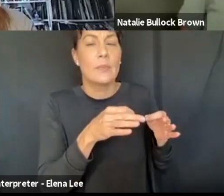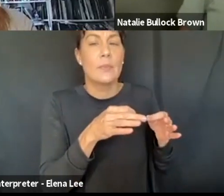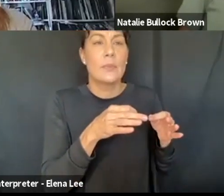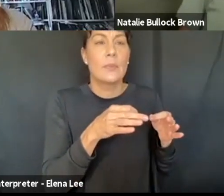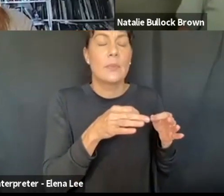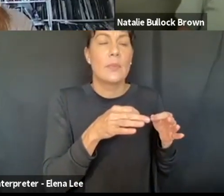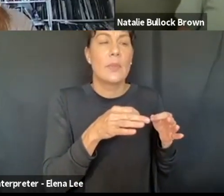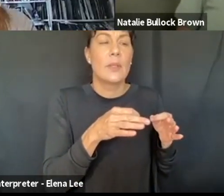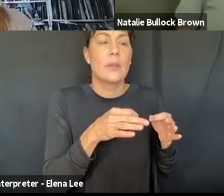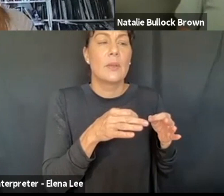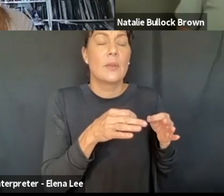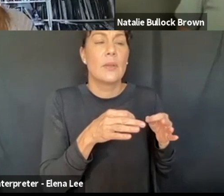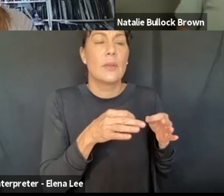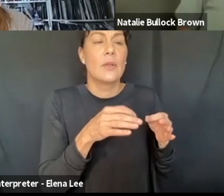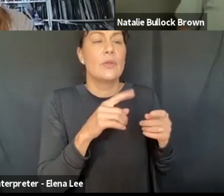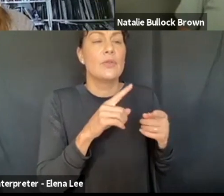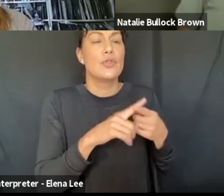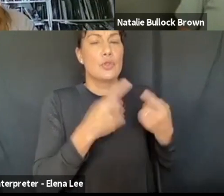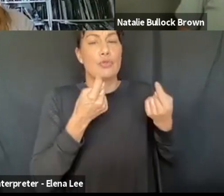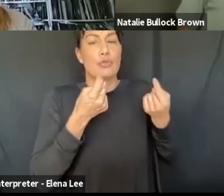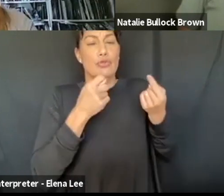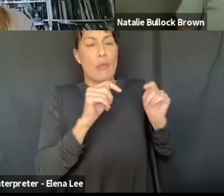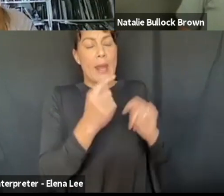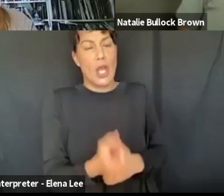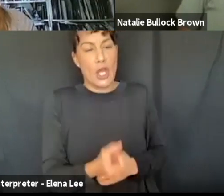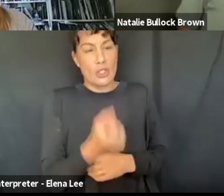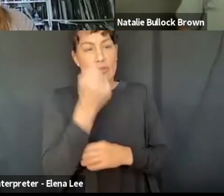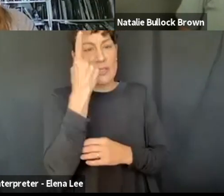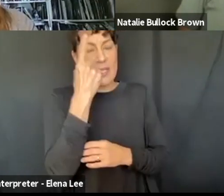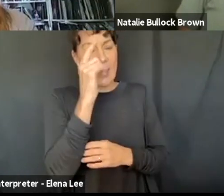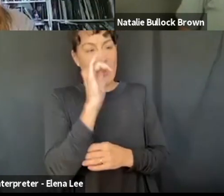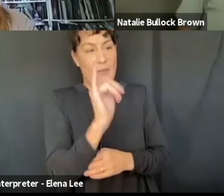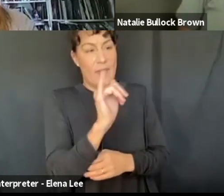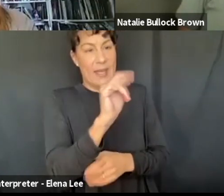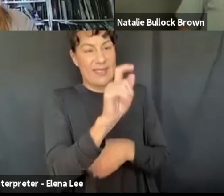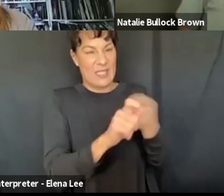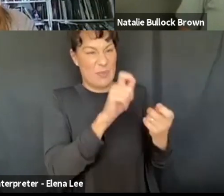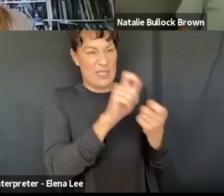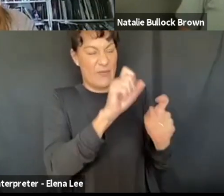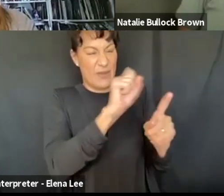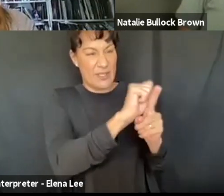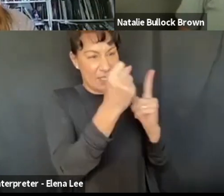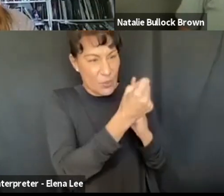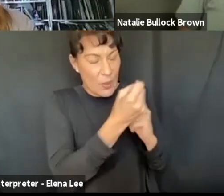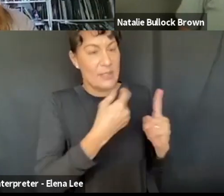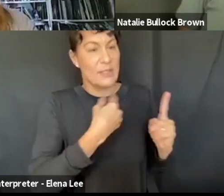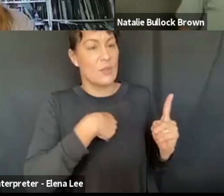a particular scenario, situation, or issue. So, it's like we're trying to understand this better,